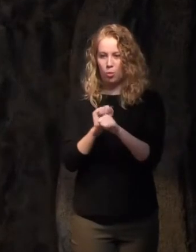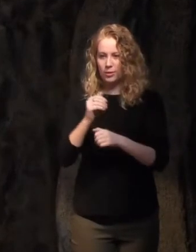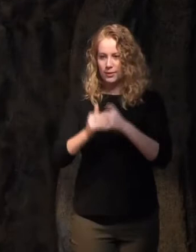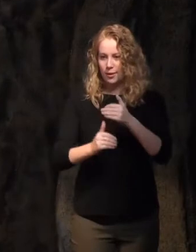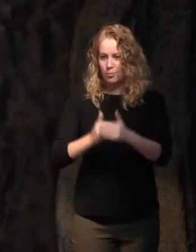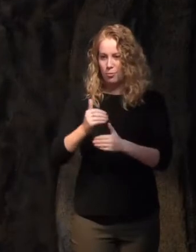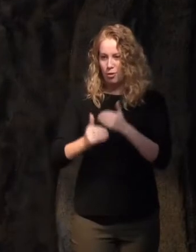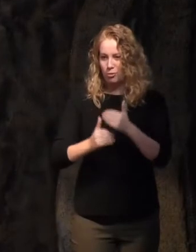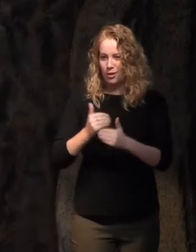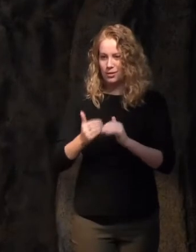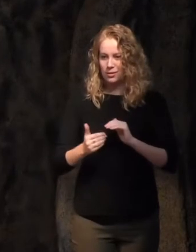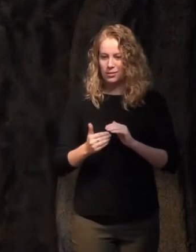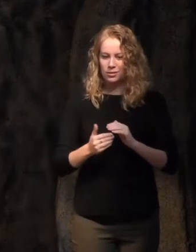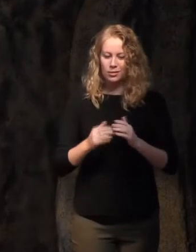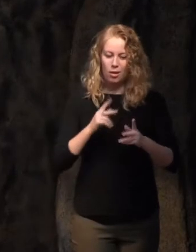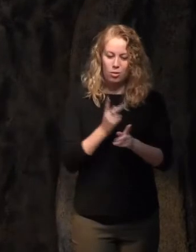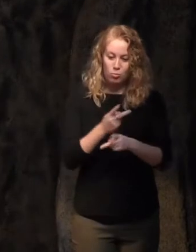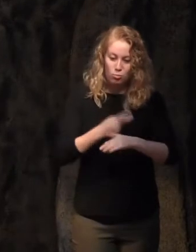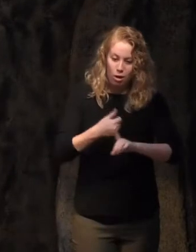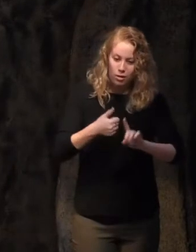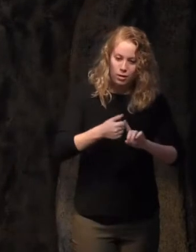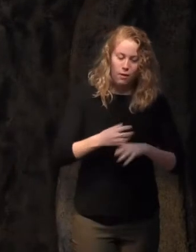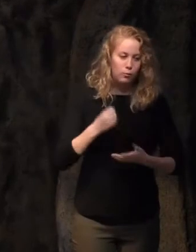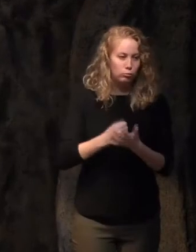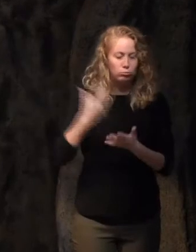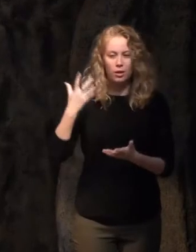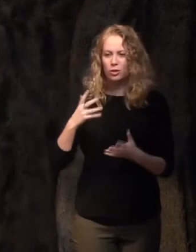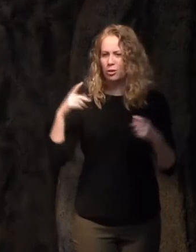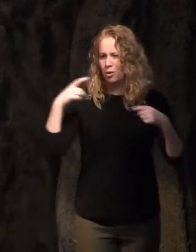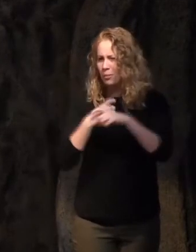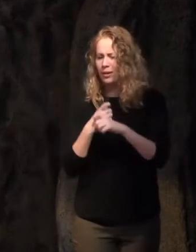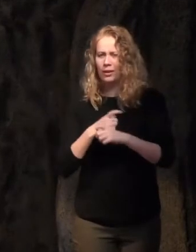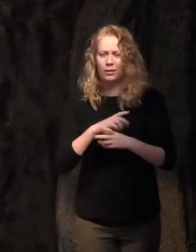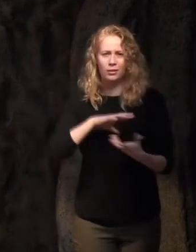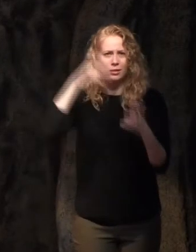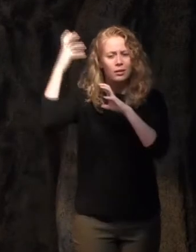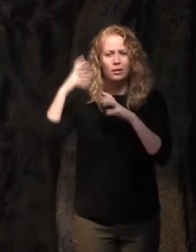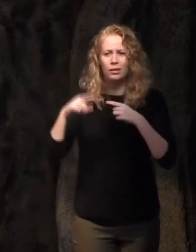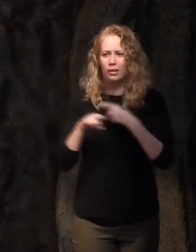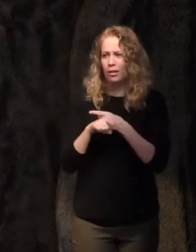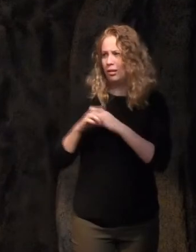The product of rich, complicated, absurd, tragic, joyful, and conflicting histories